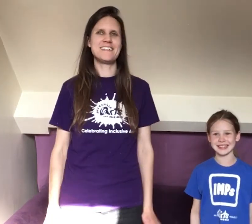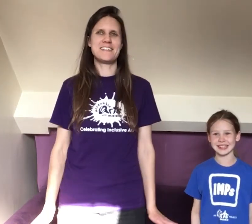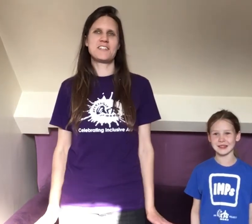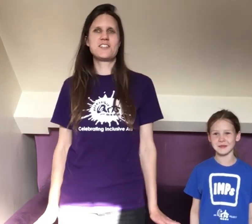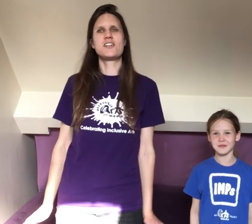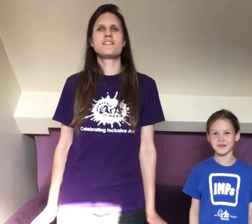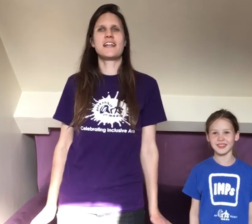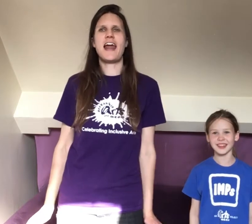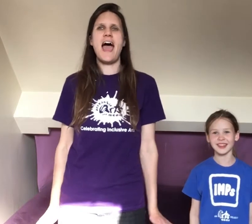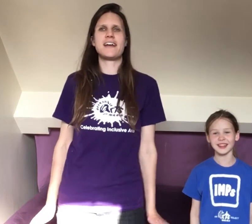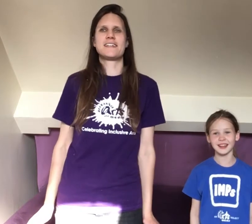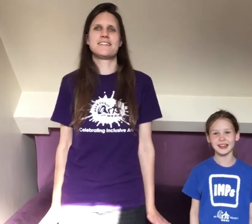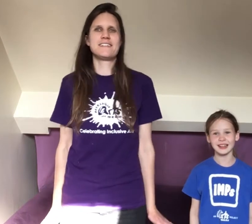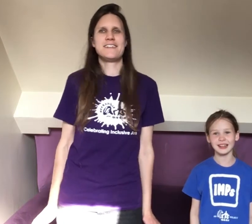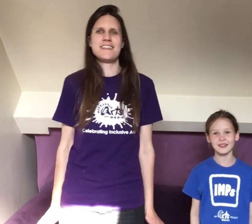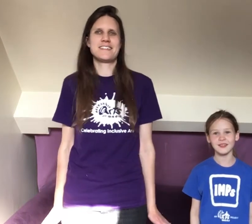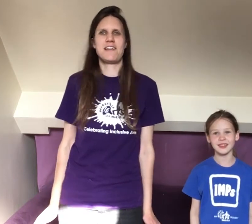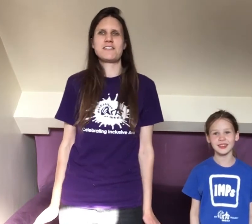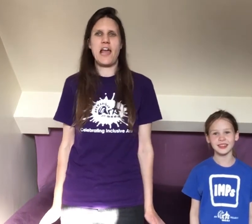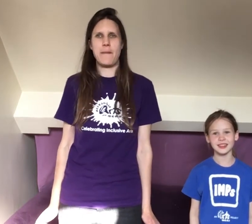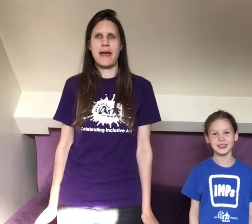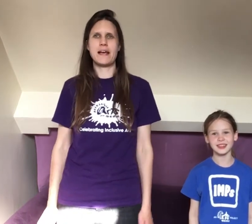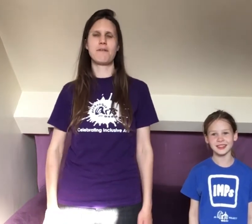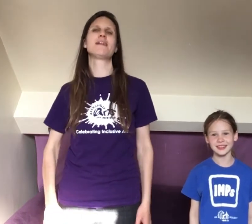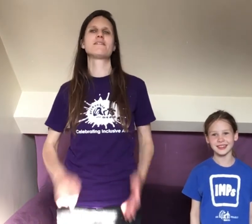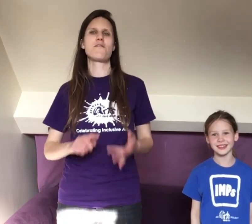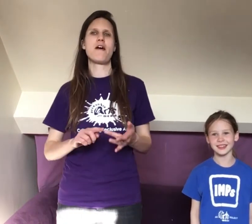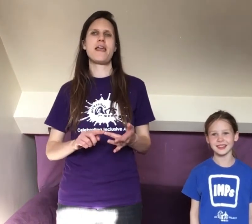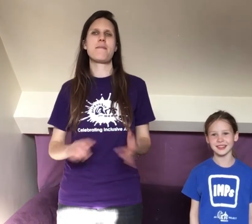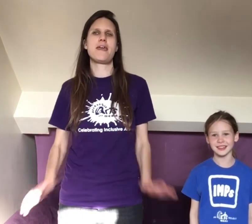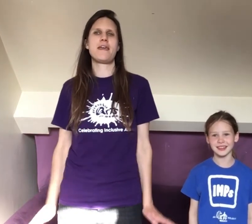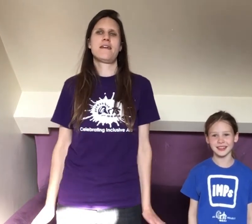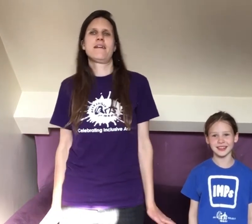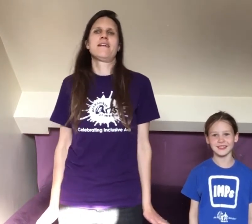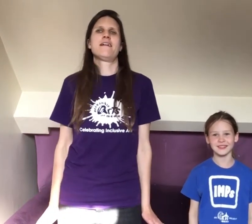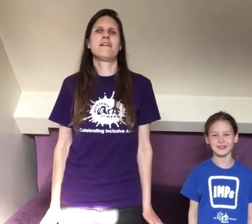Yeah, so she’s chosen an action that she thinks that looks like a penguin so we’ve got Immy.